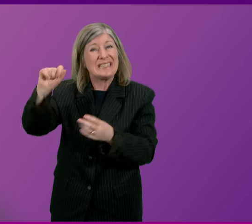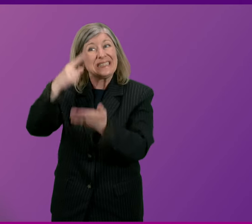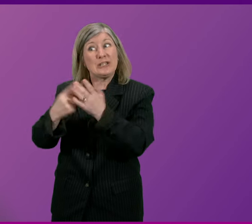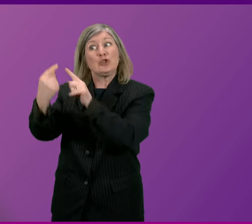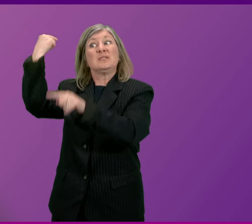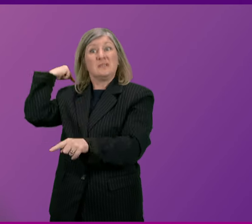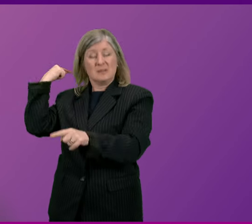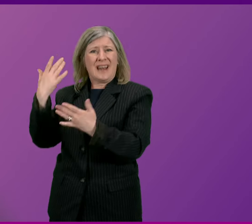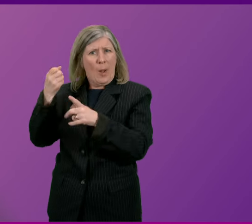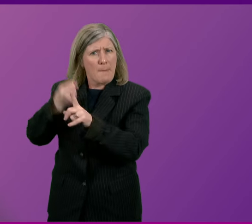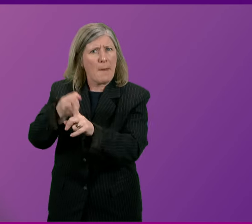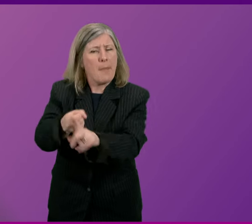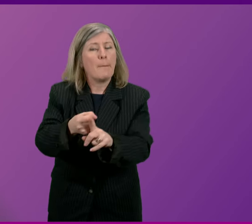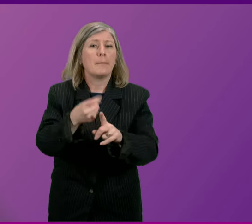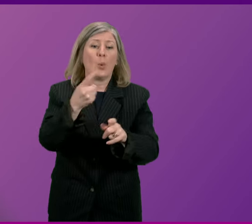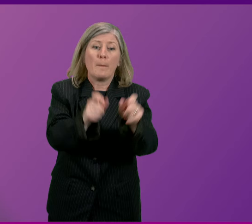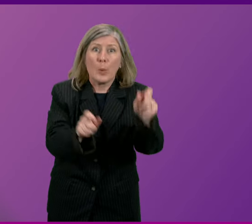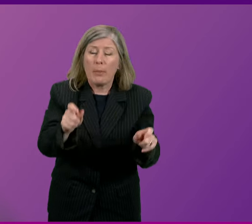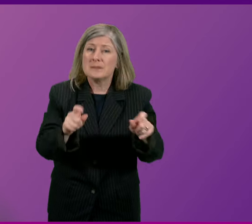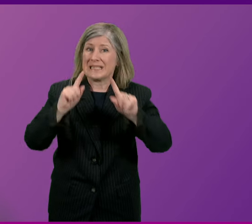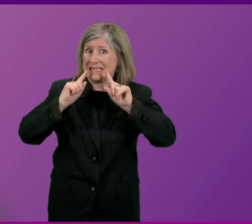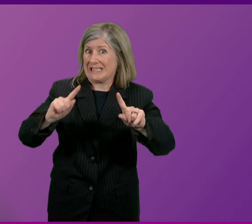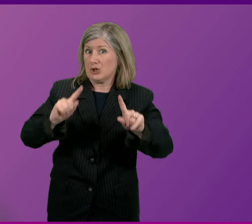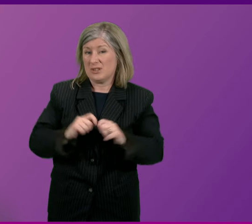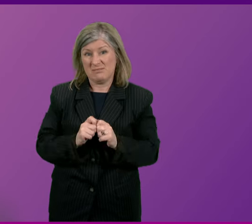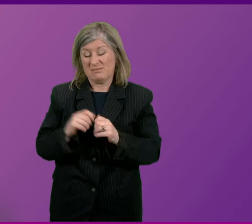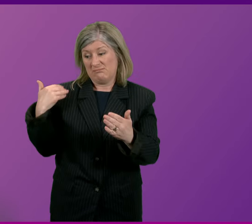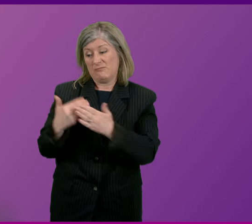Since 2007, Scotland’s education standards have declined and teacher